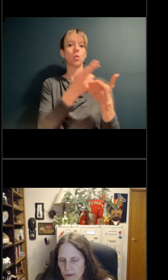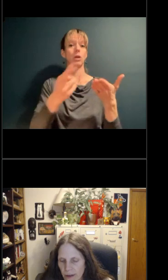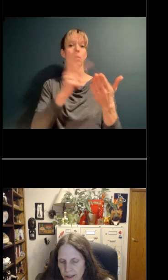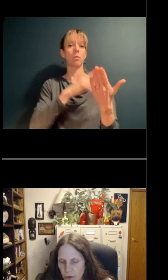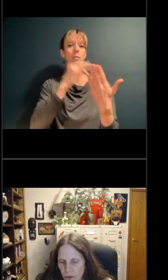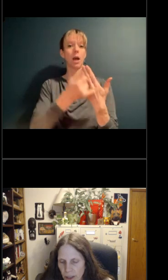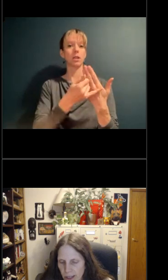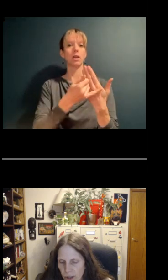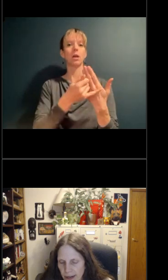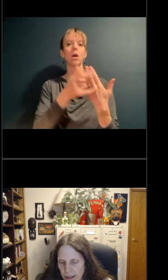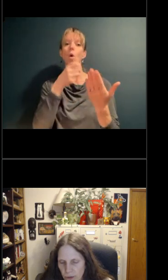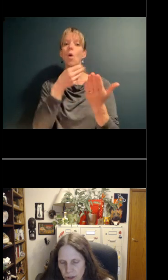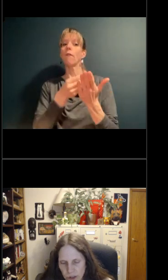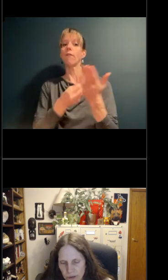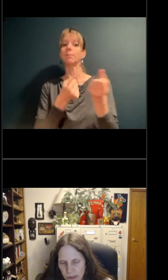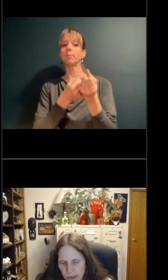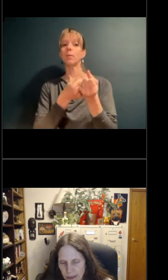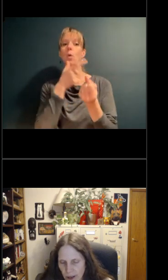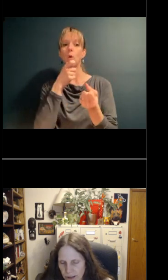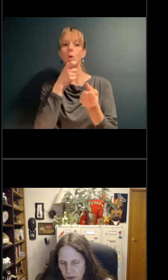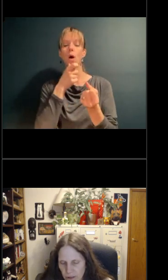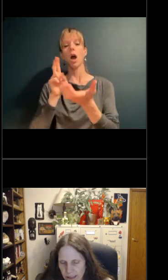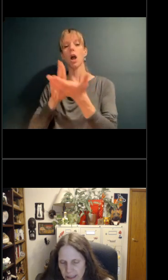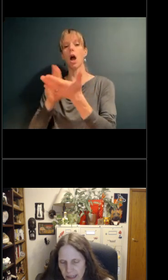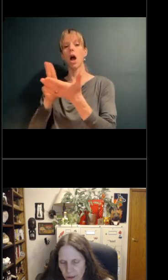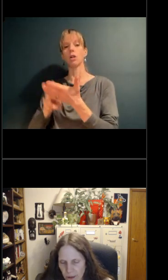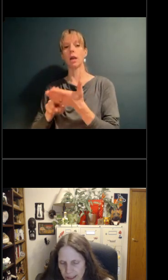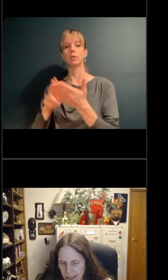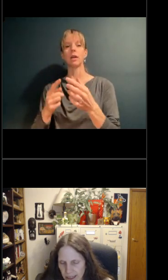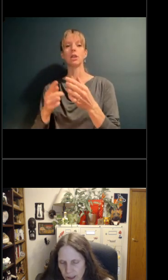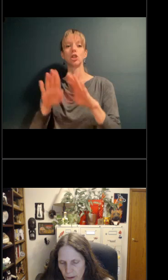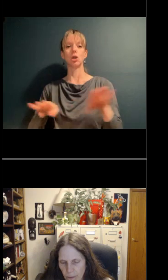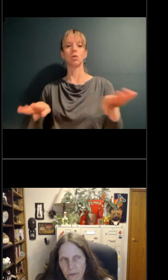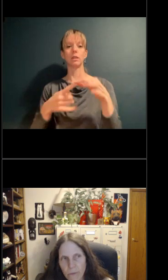which is funded through a contract with Children's Special Health Services at the Montana Department